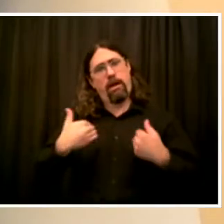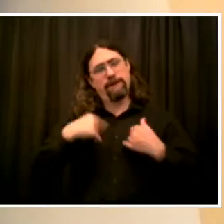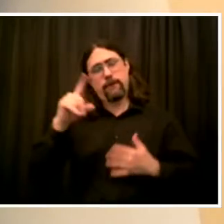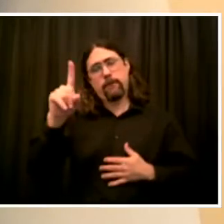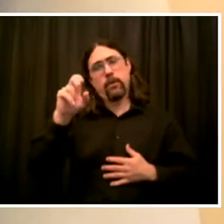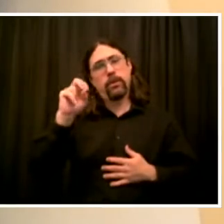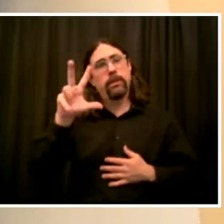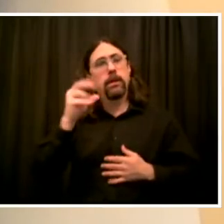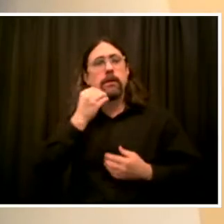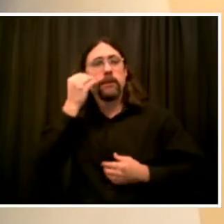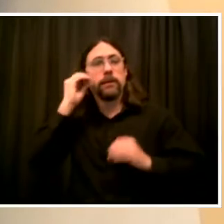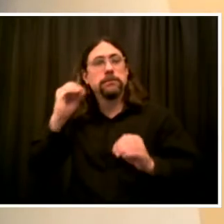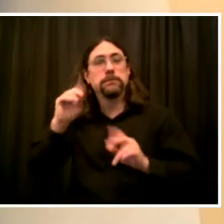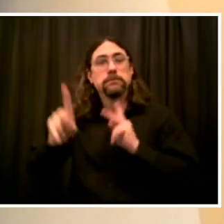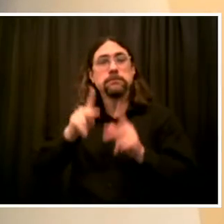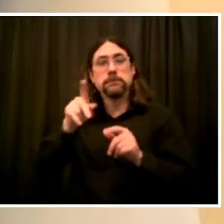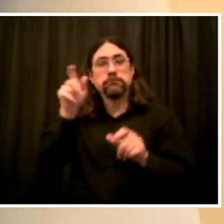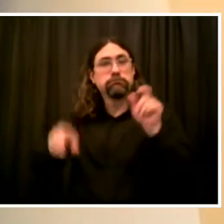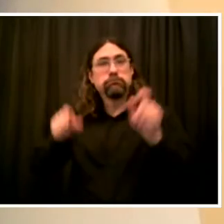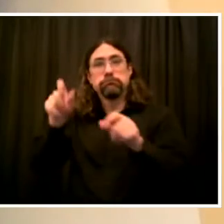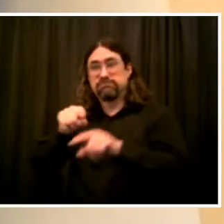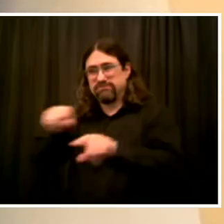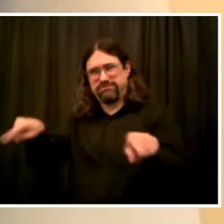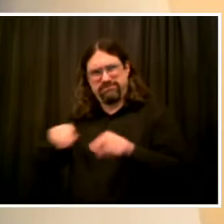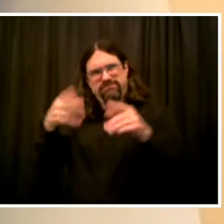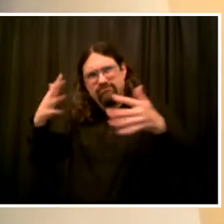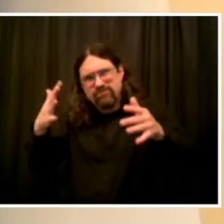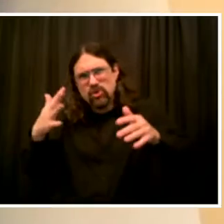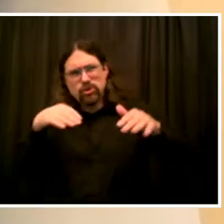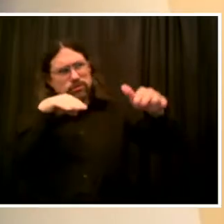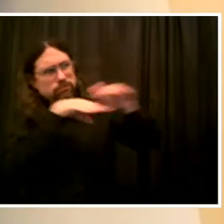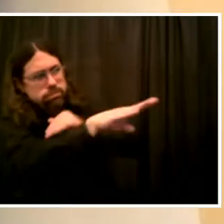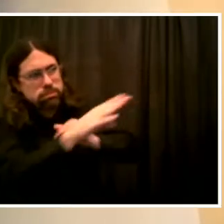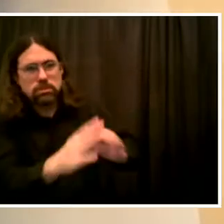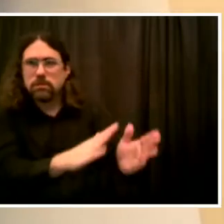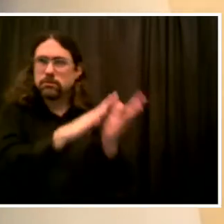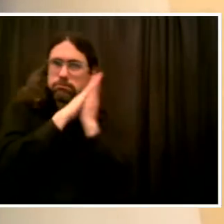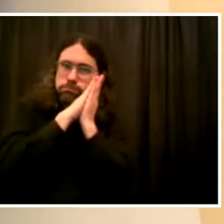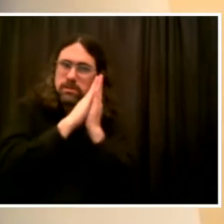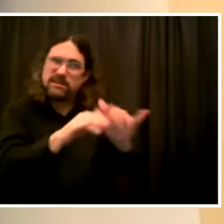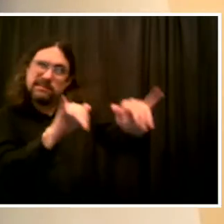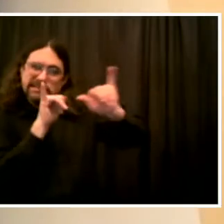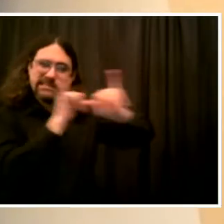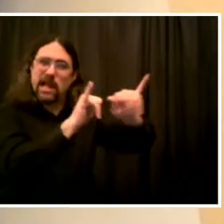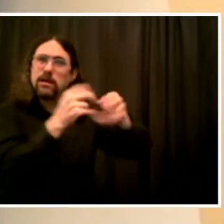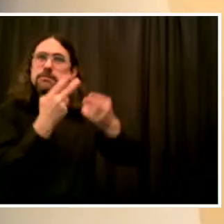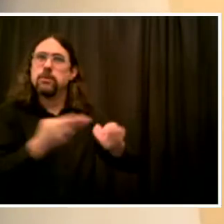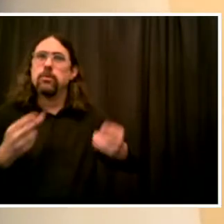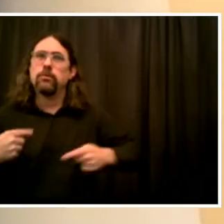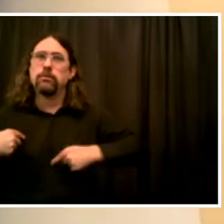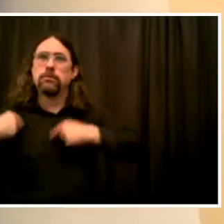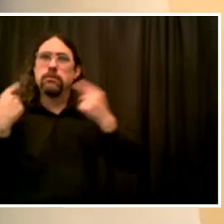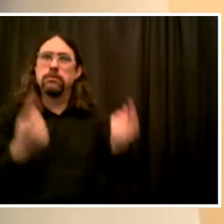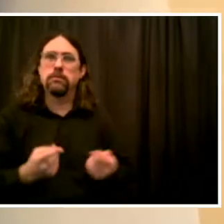IS INDICATIVE OF WHAT WE'VE BEEN SEEING FOR THE LAST COUPLE OF